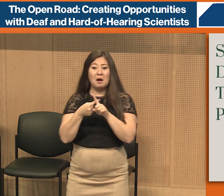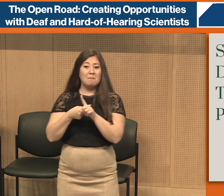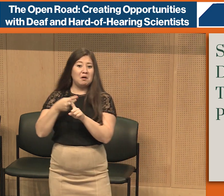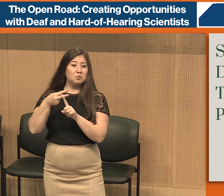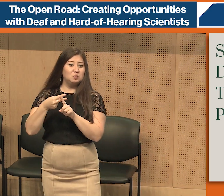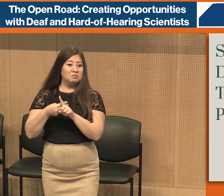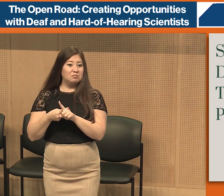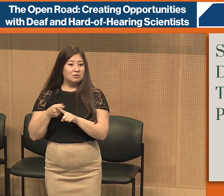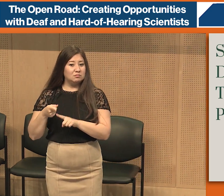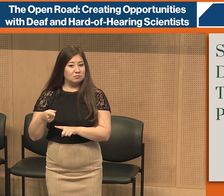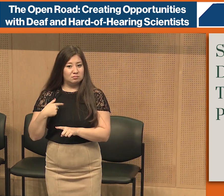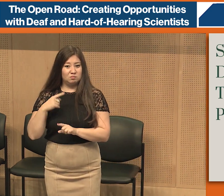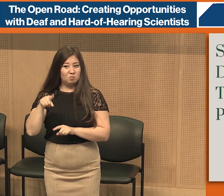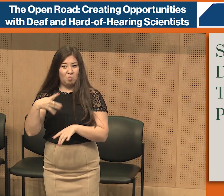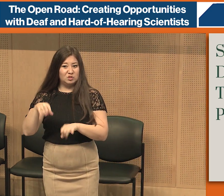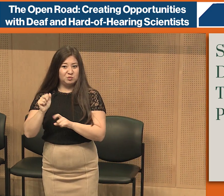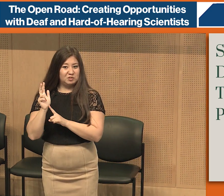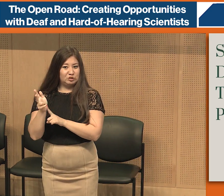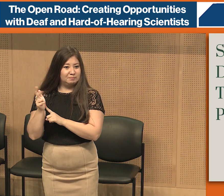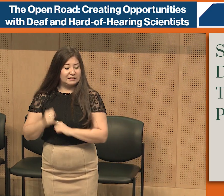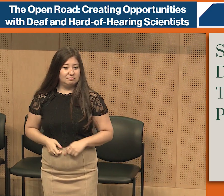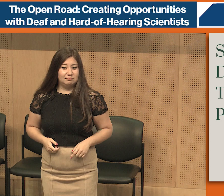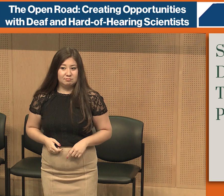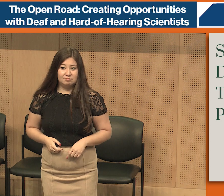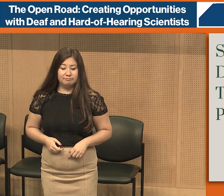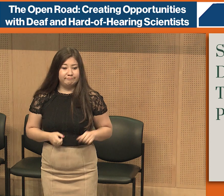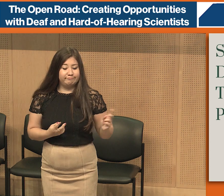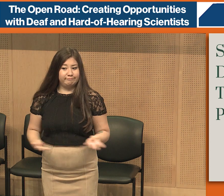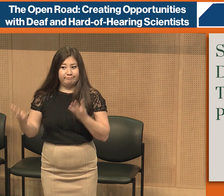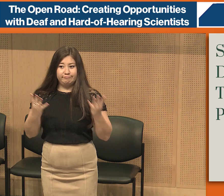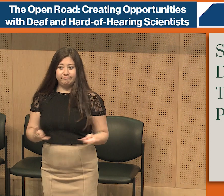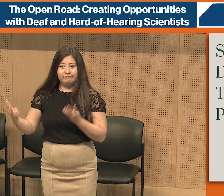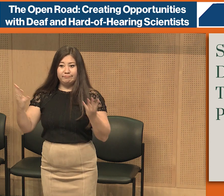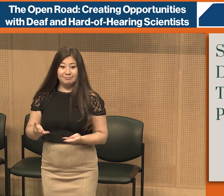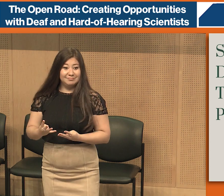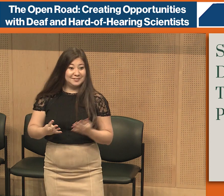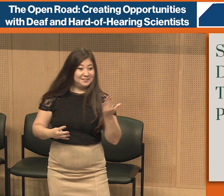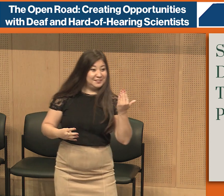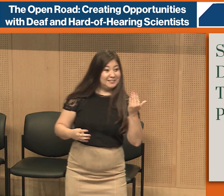probably after a month or two, 15 minutes was reduced to about two or 3 minutes.